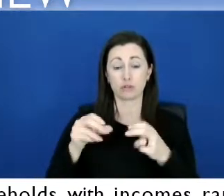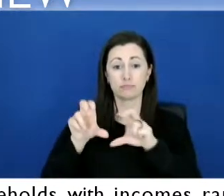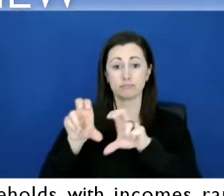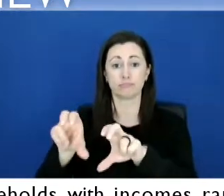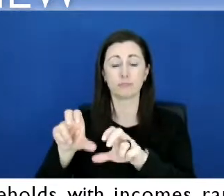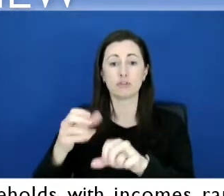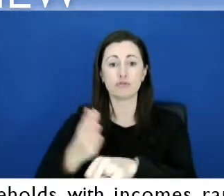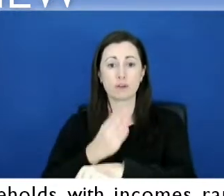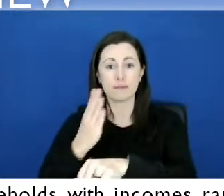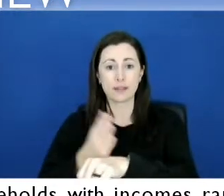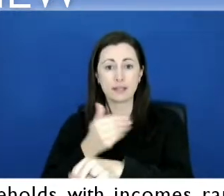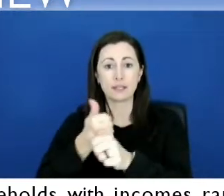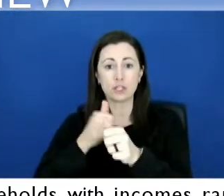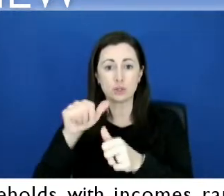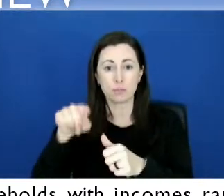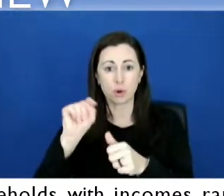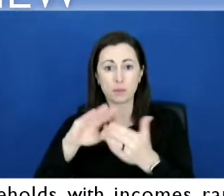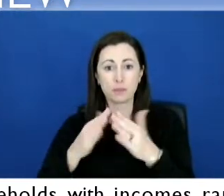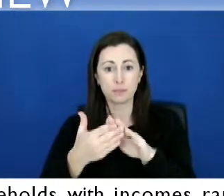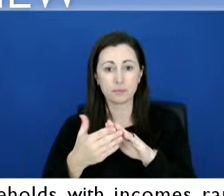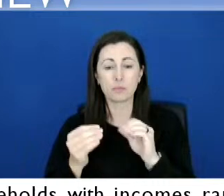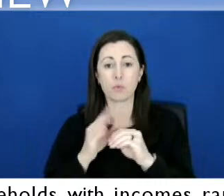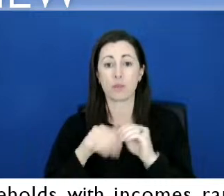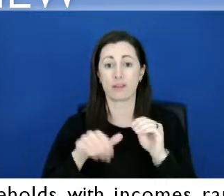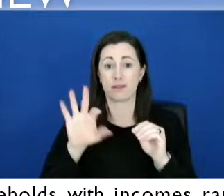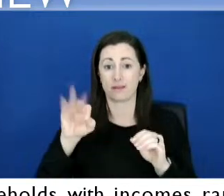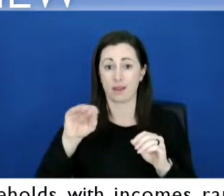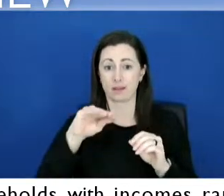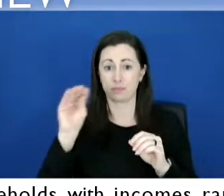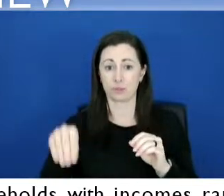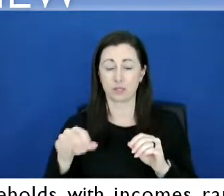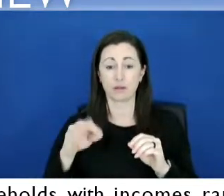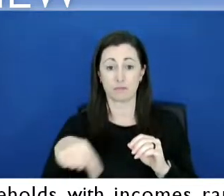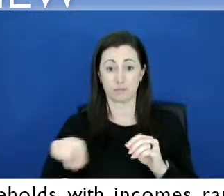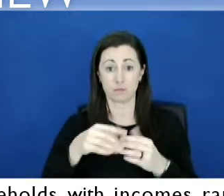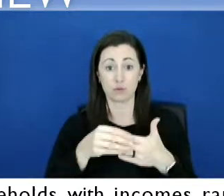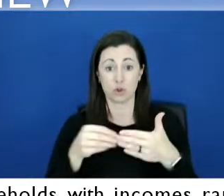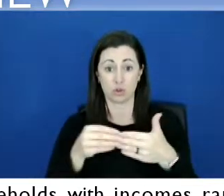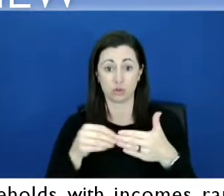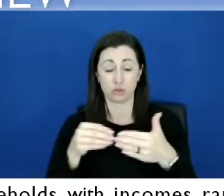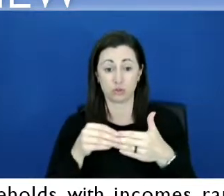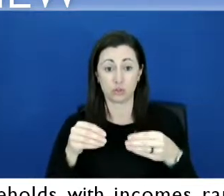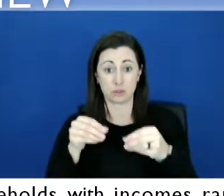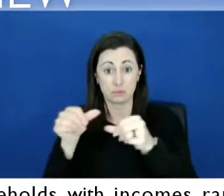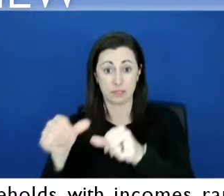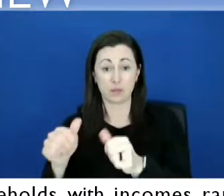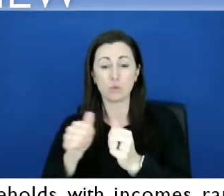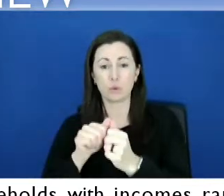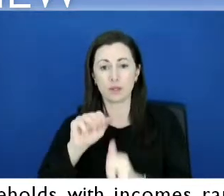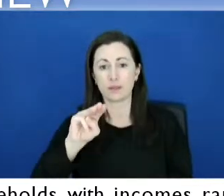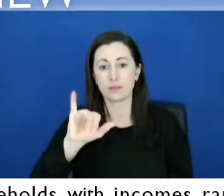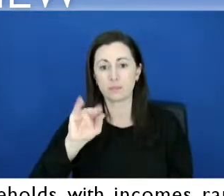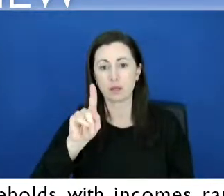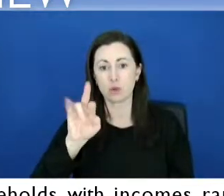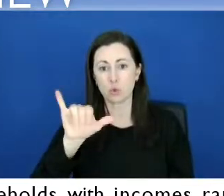IS $1,705. OVER $23 MILLION HAVE BEEN INVESTED TO RENOVATE EACH